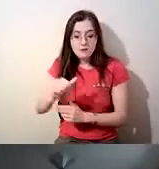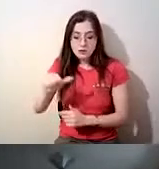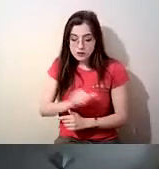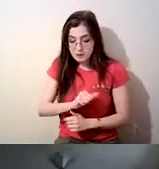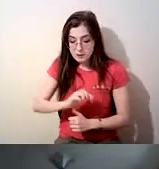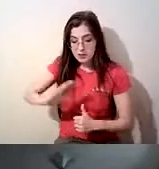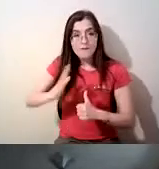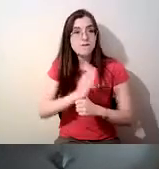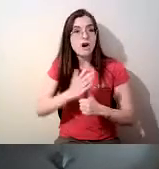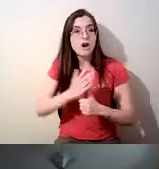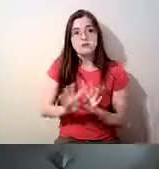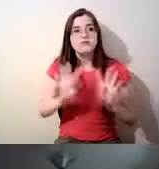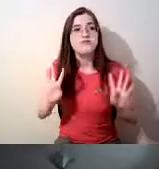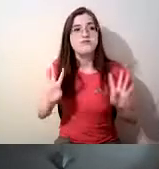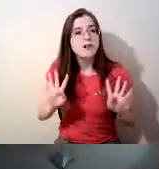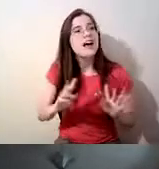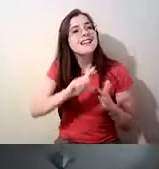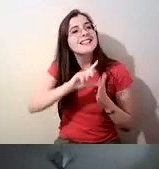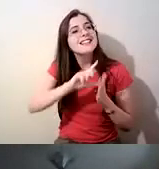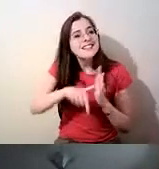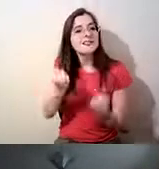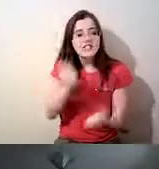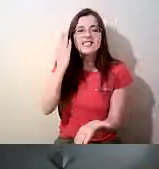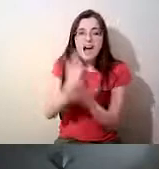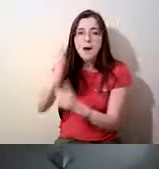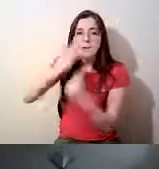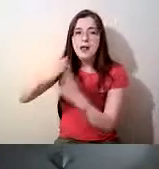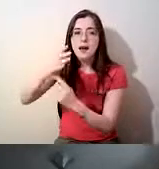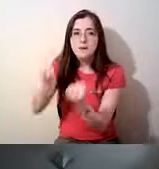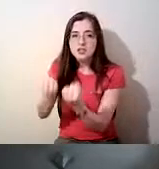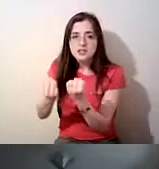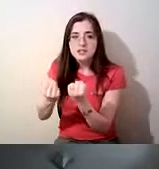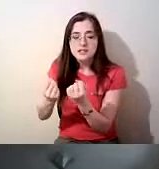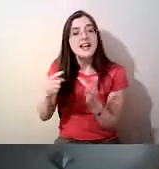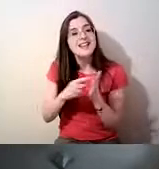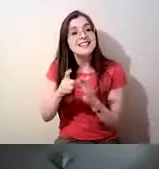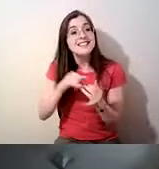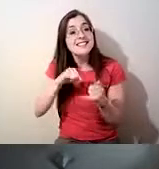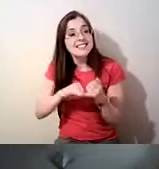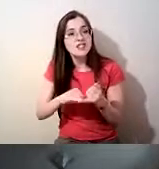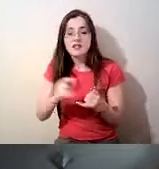disability justice is climate justice indigenous peoples need to be at the front line and centered